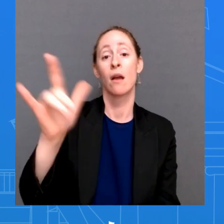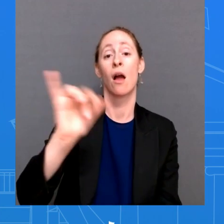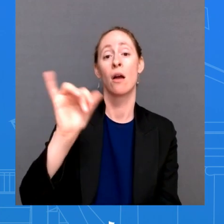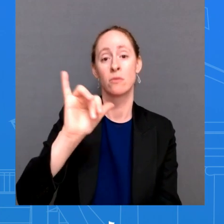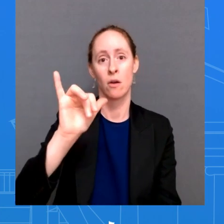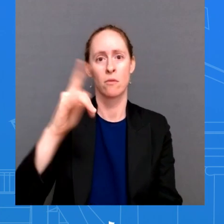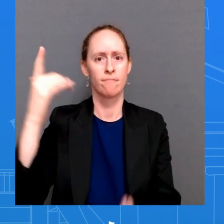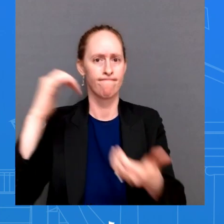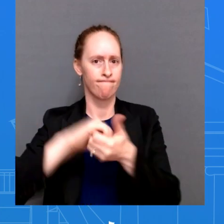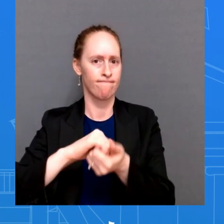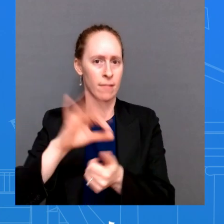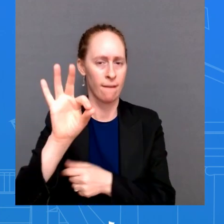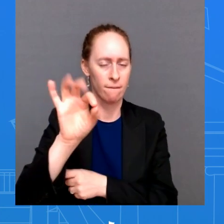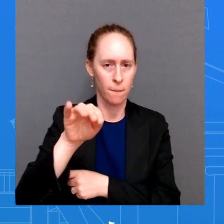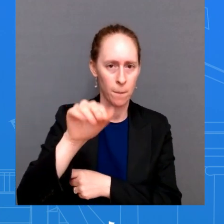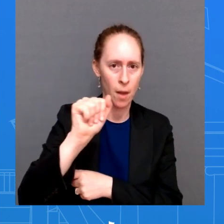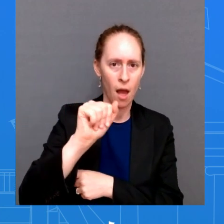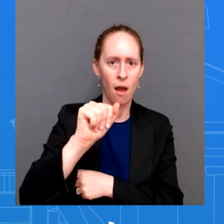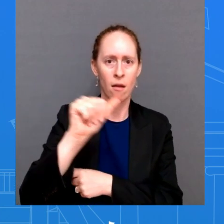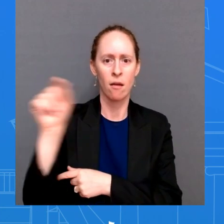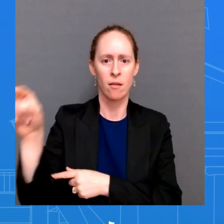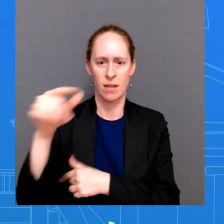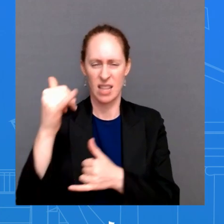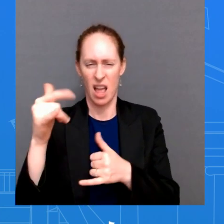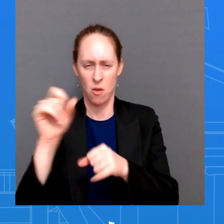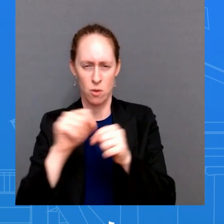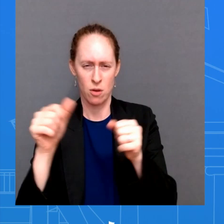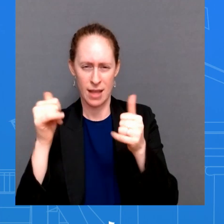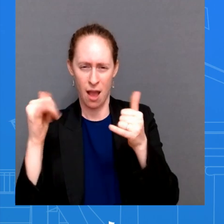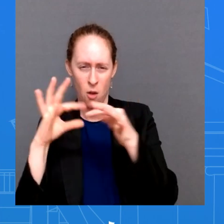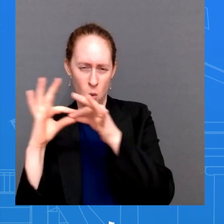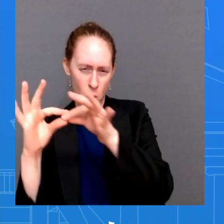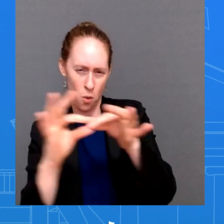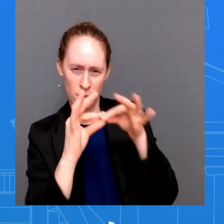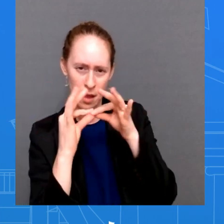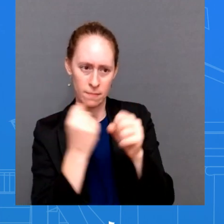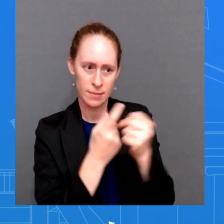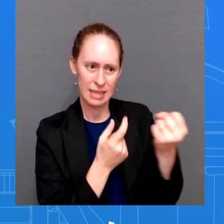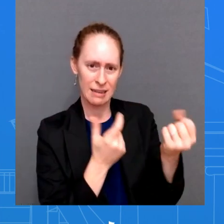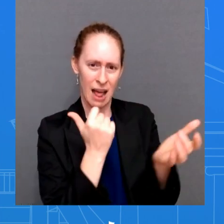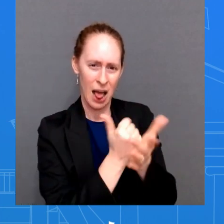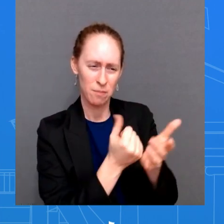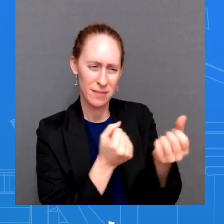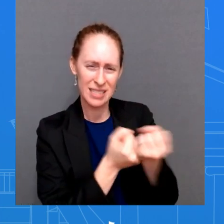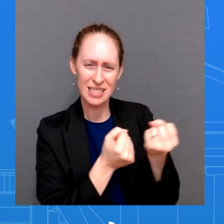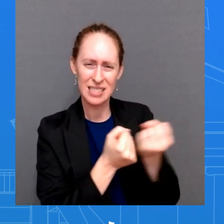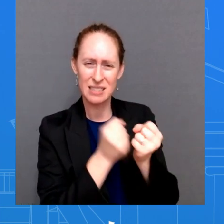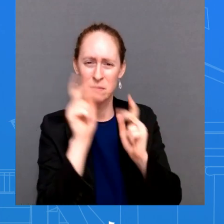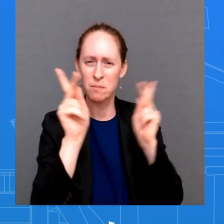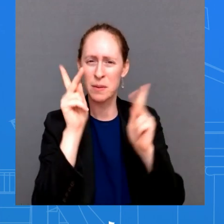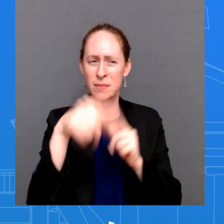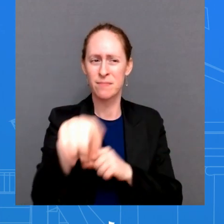to be helpful to the state of Kentucky. And, again, I've said this before, but our hearts go out to the families